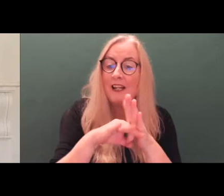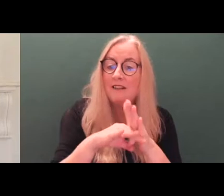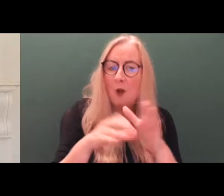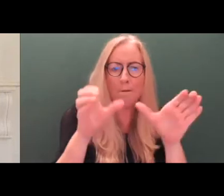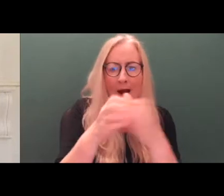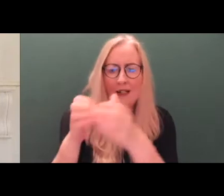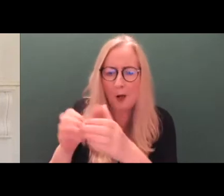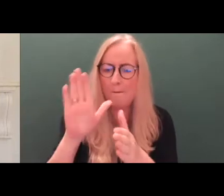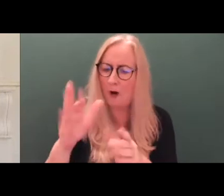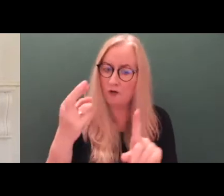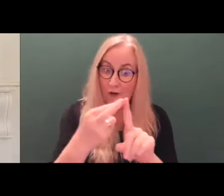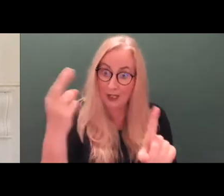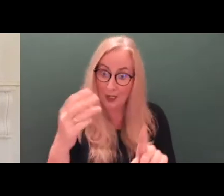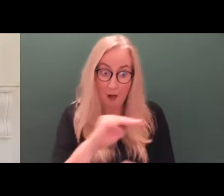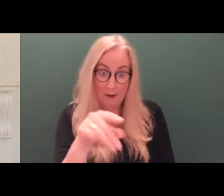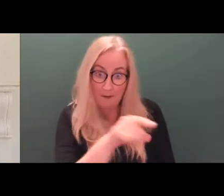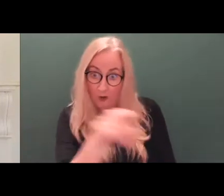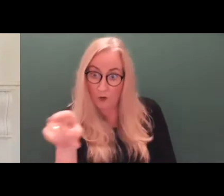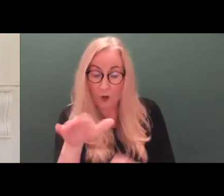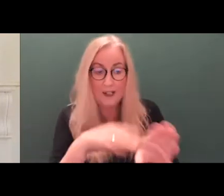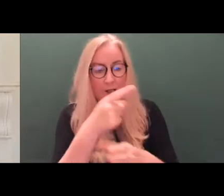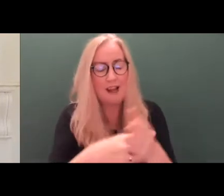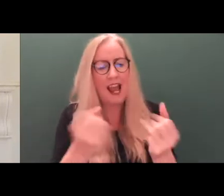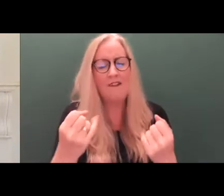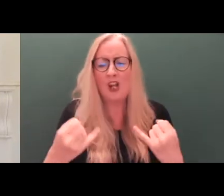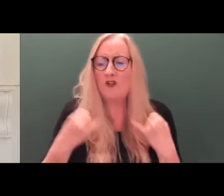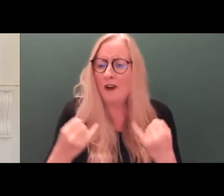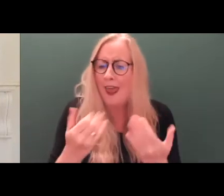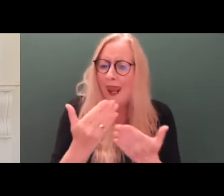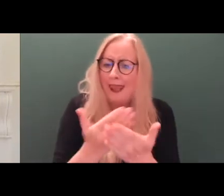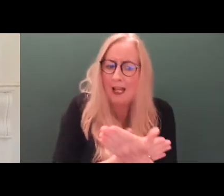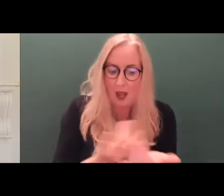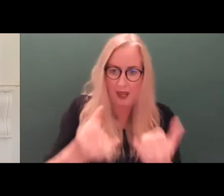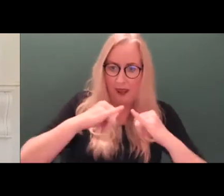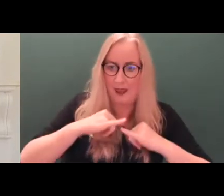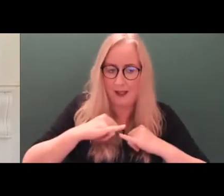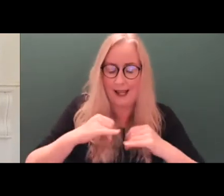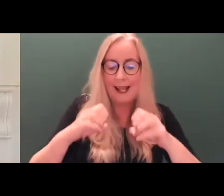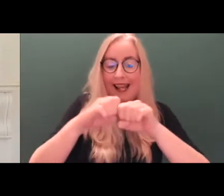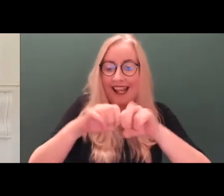that persons with disabilities enjoy legal capacity on an equal basis with our other people.